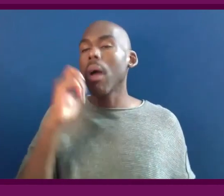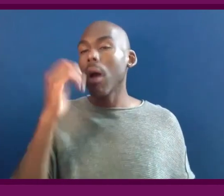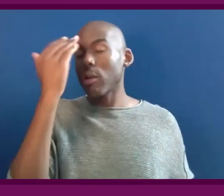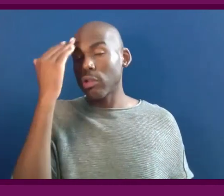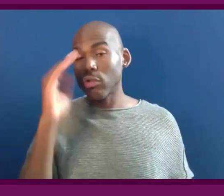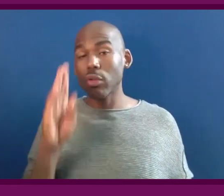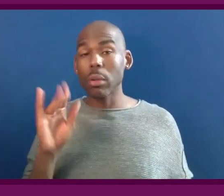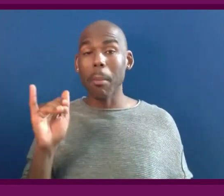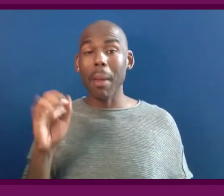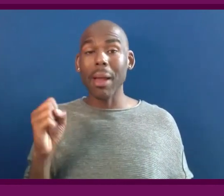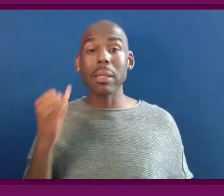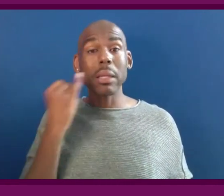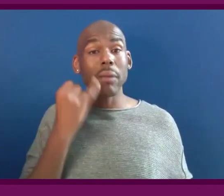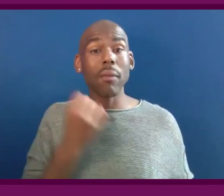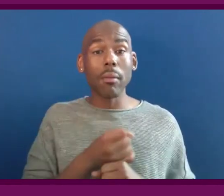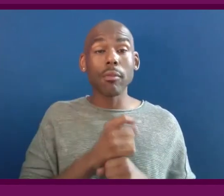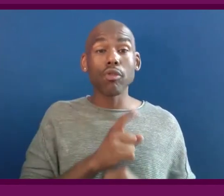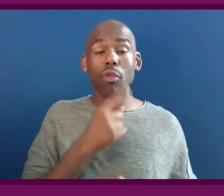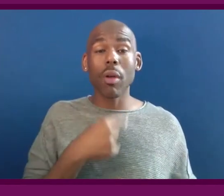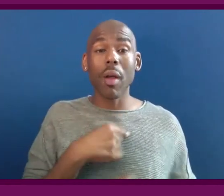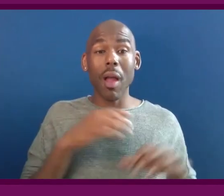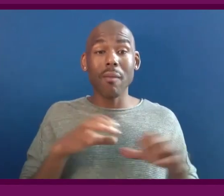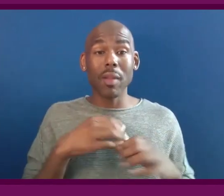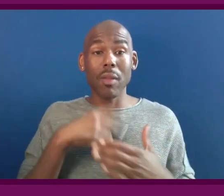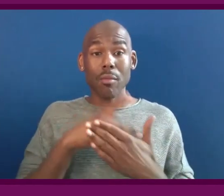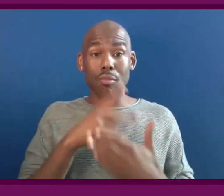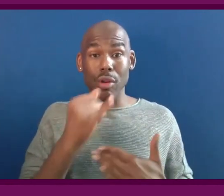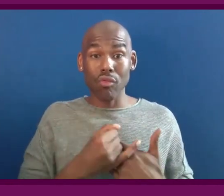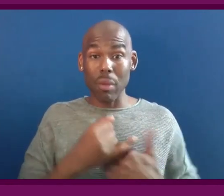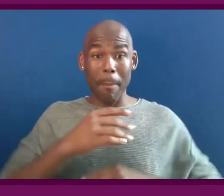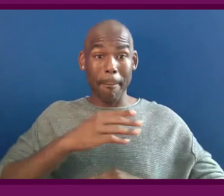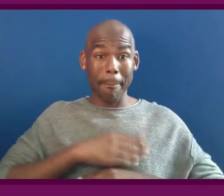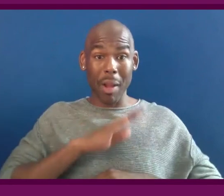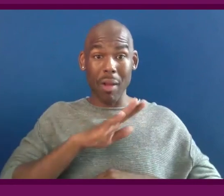Whether that's making sure that I've done the project, not just to their specifications,